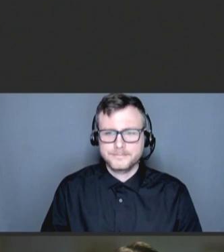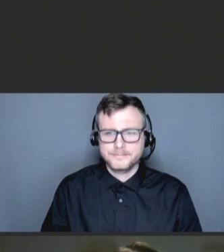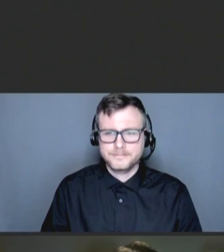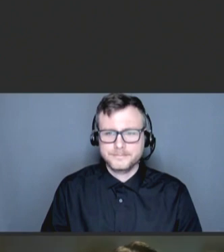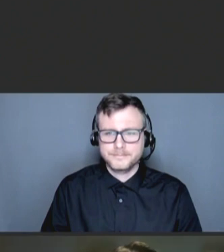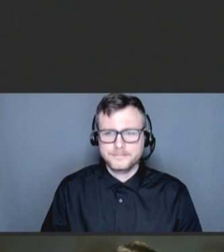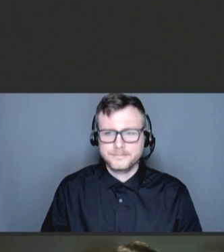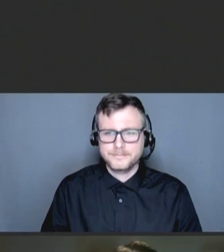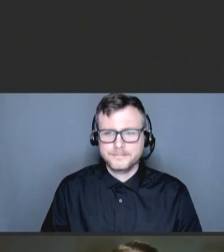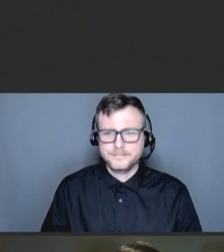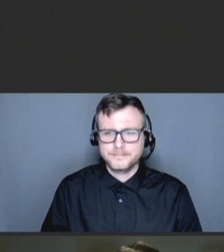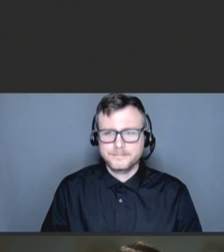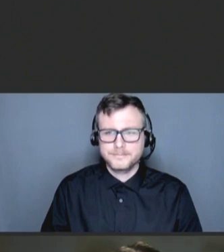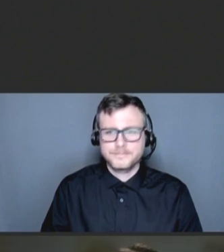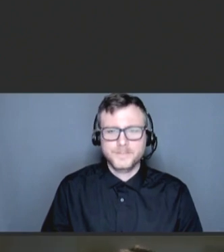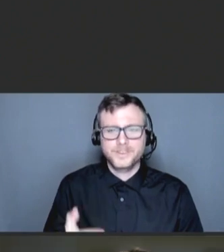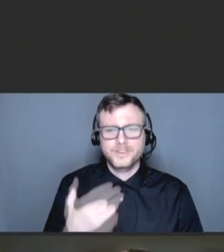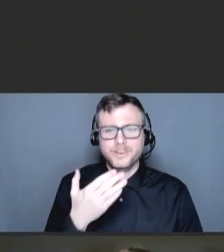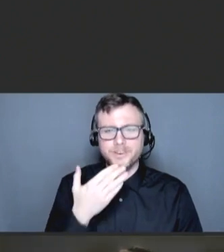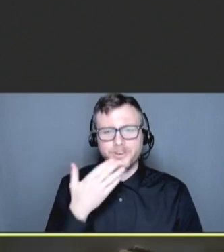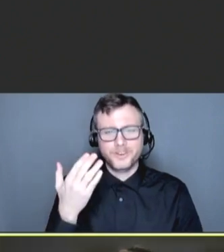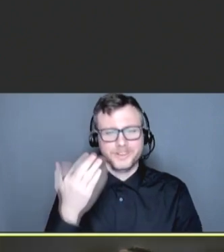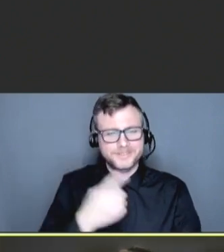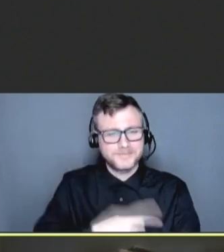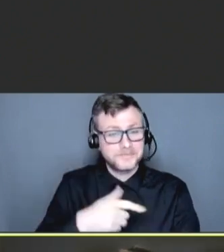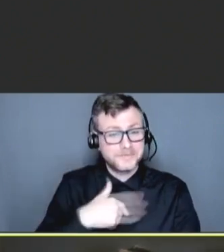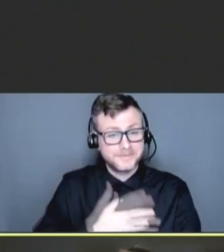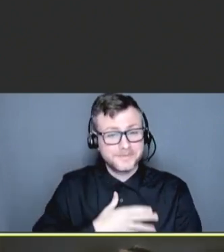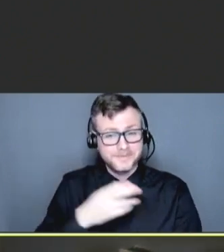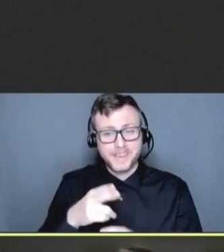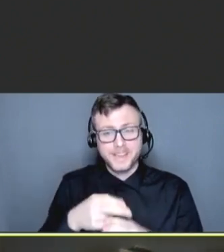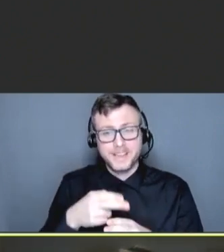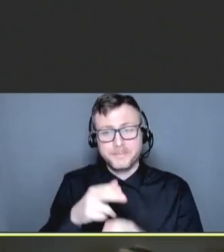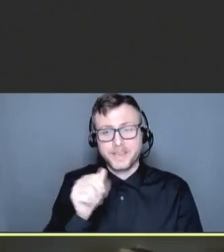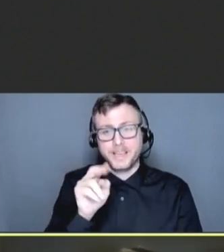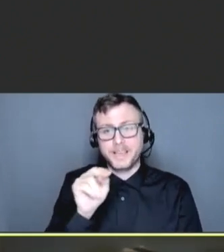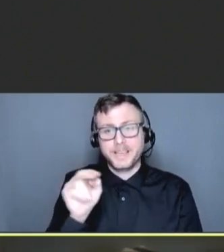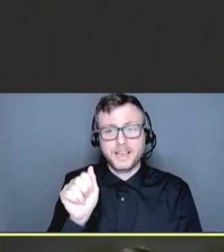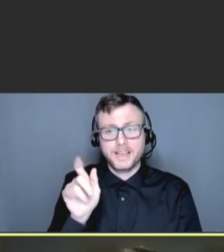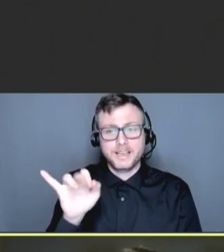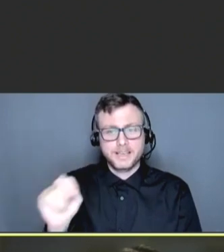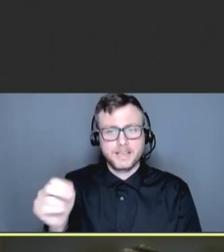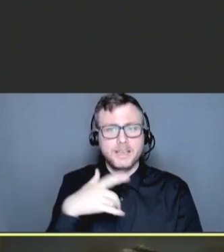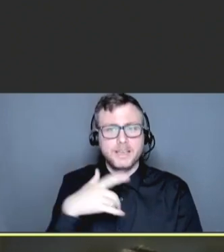Ann Aikin: Good day. My name is Ann Aikin. I'm the acting designated federal officer for